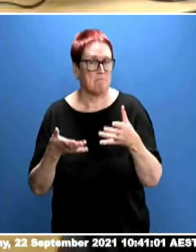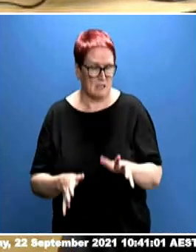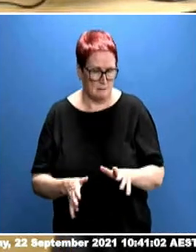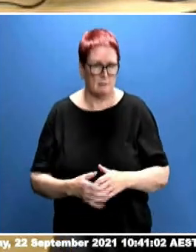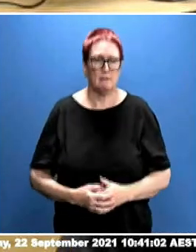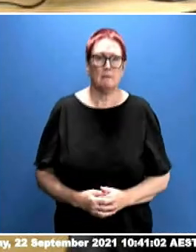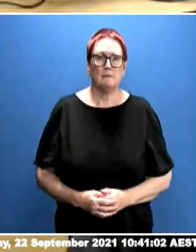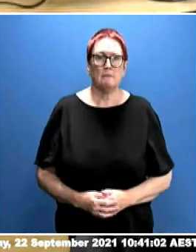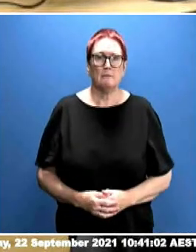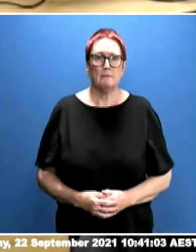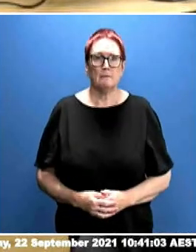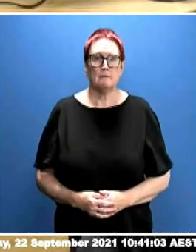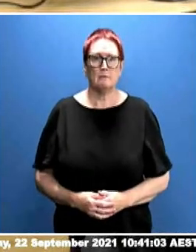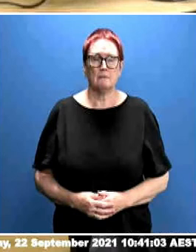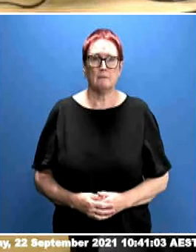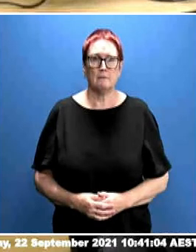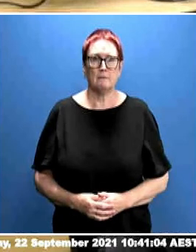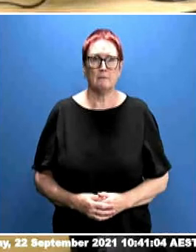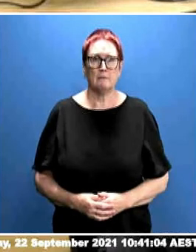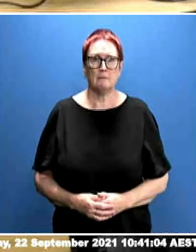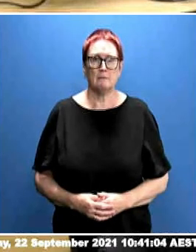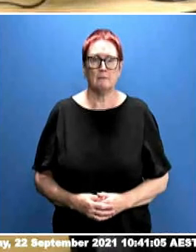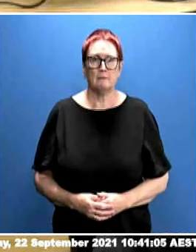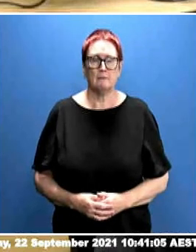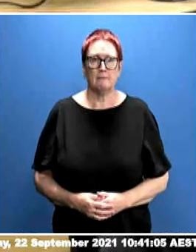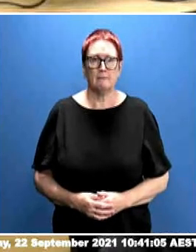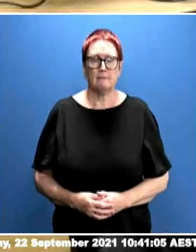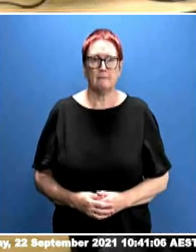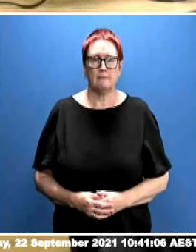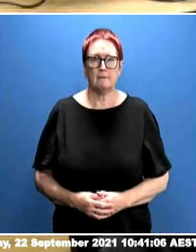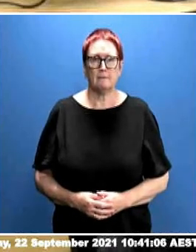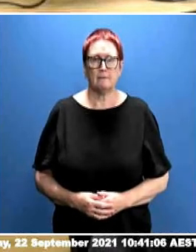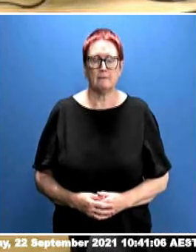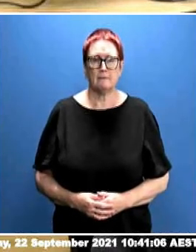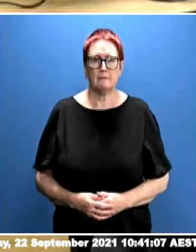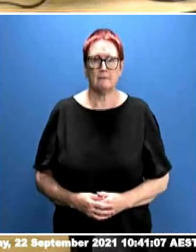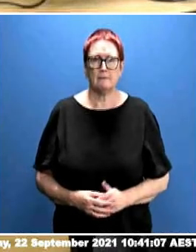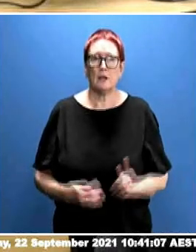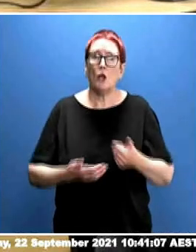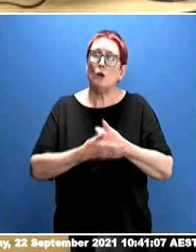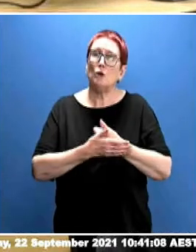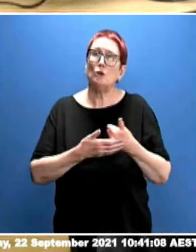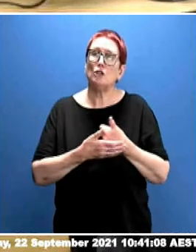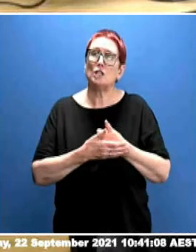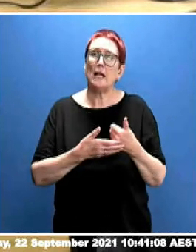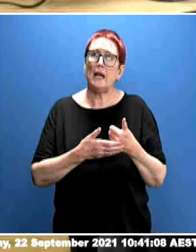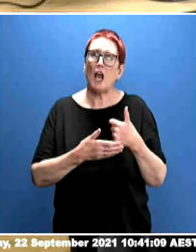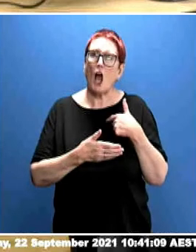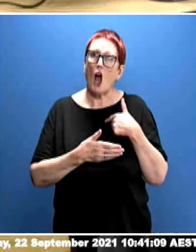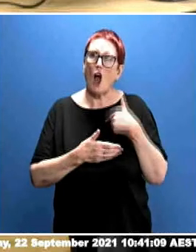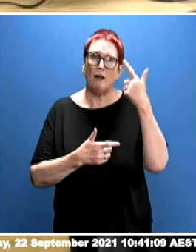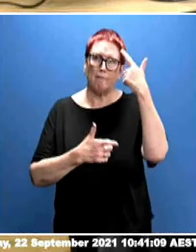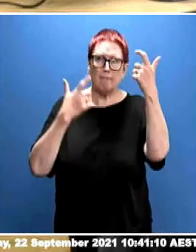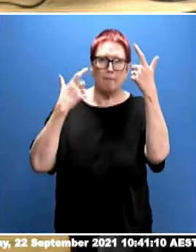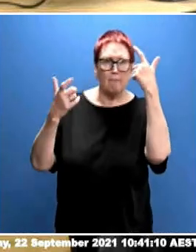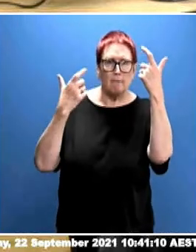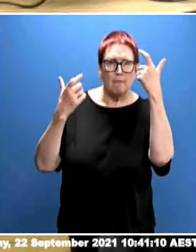and usually I suggest all the things that we're going to do